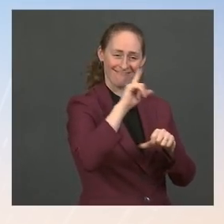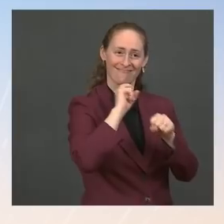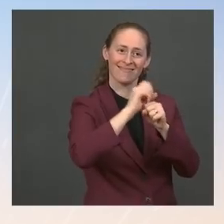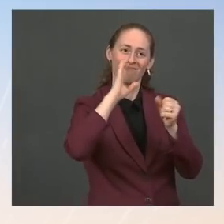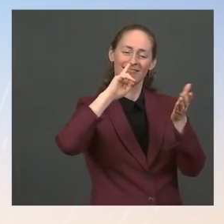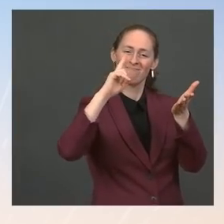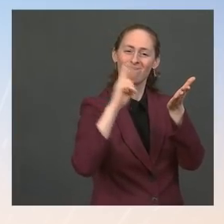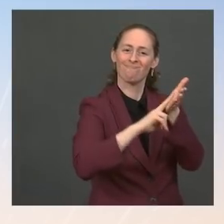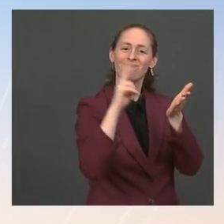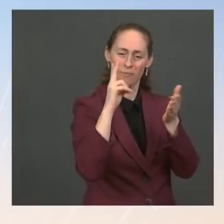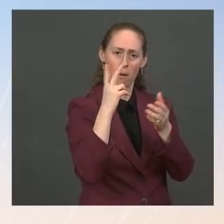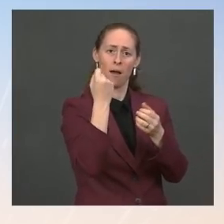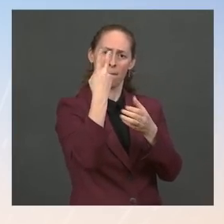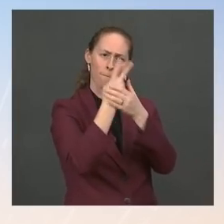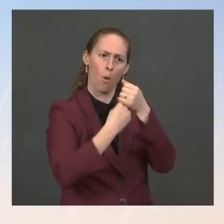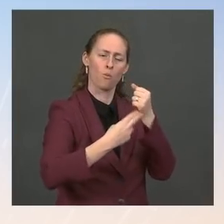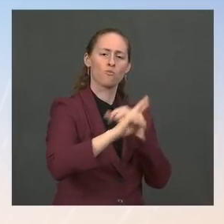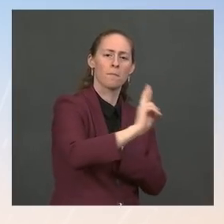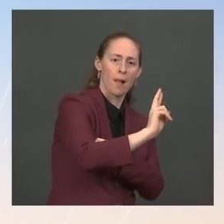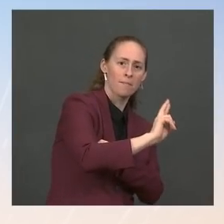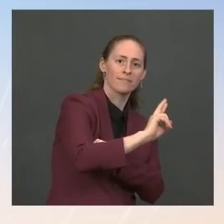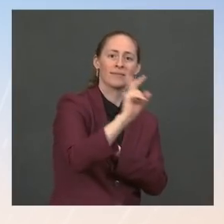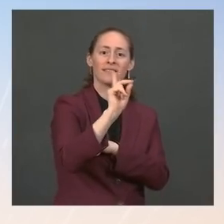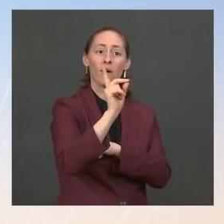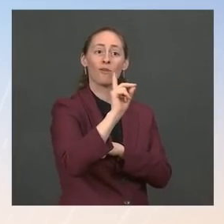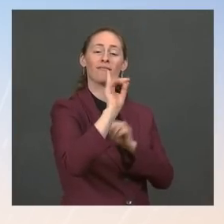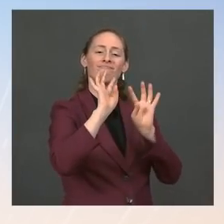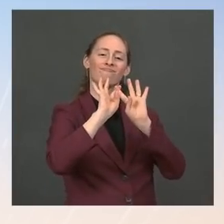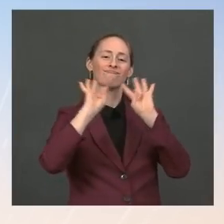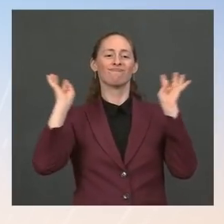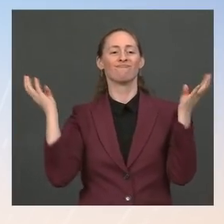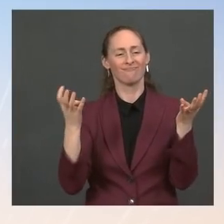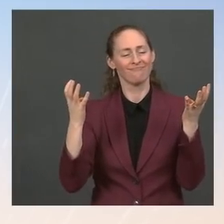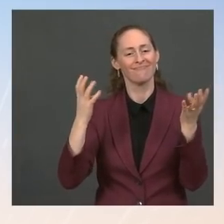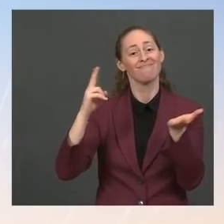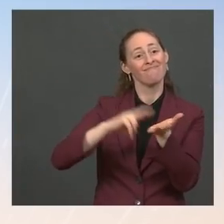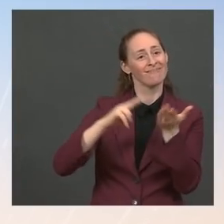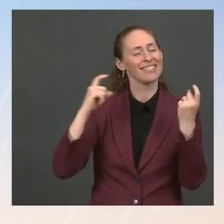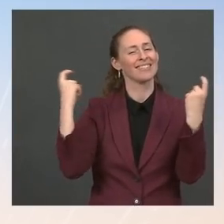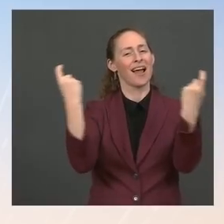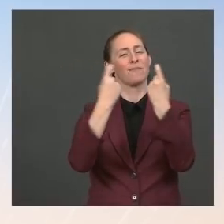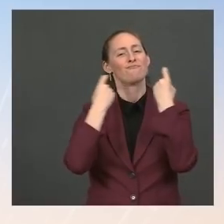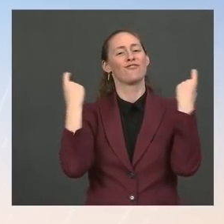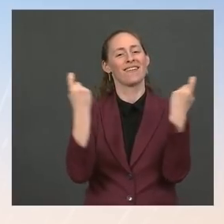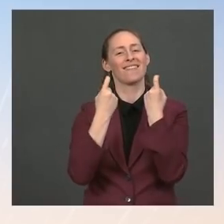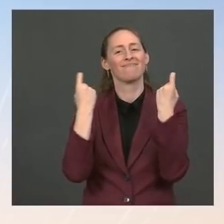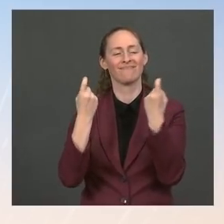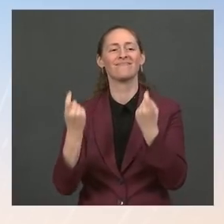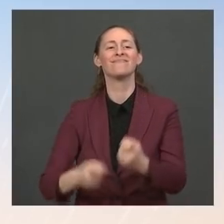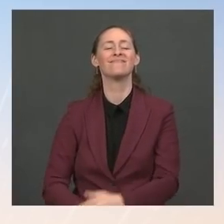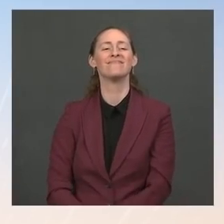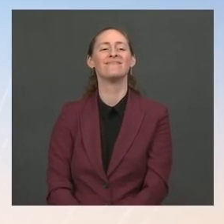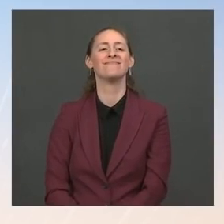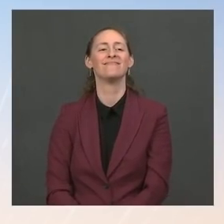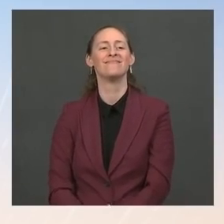and labor and business leaders. Also on Monday -- very busy day -- have your coffee and spinach, or whatever -- whatever your --